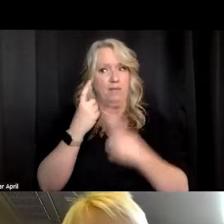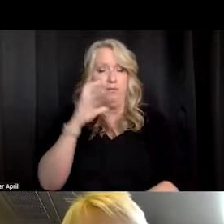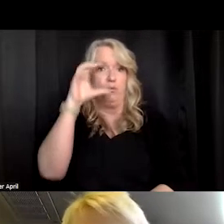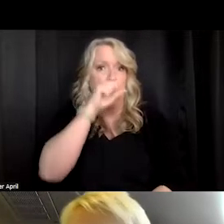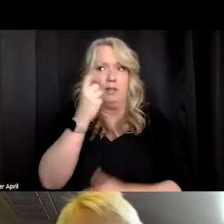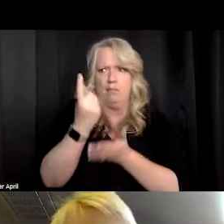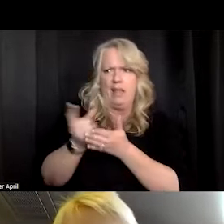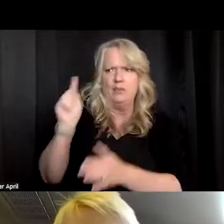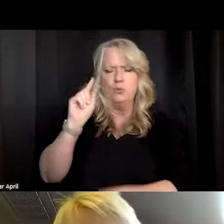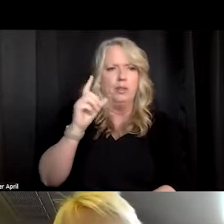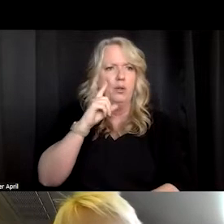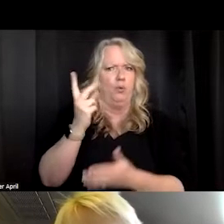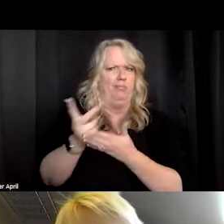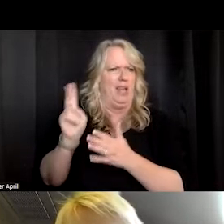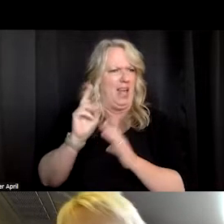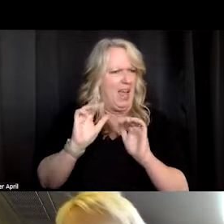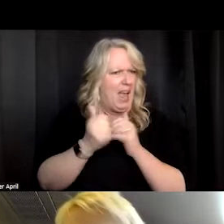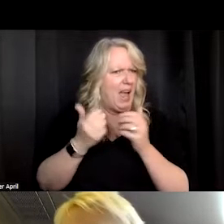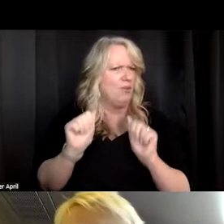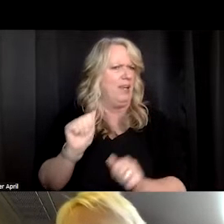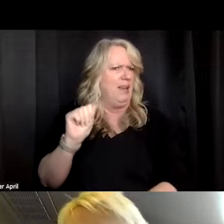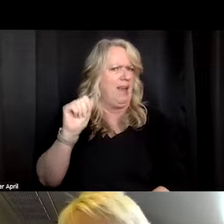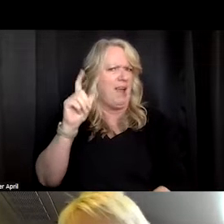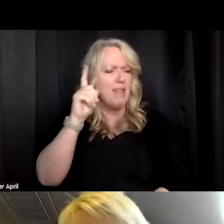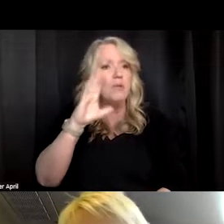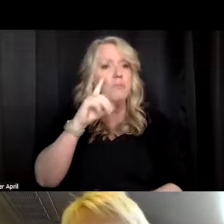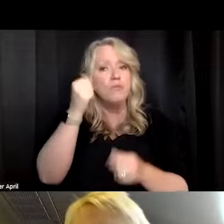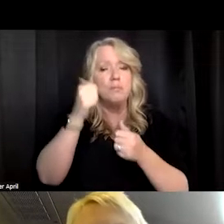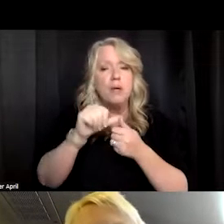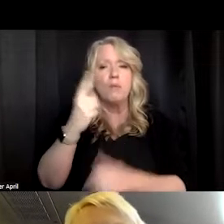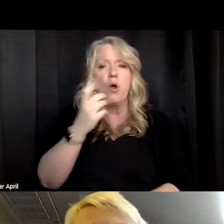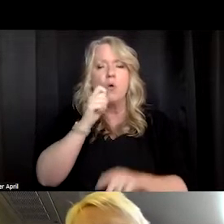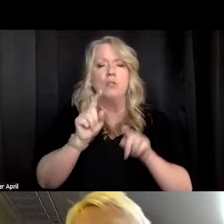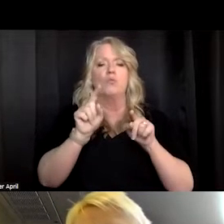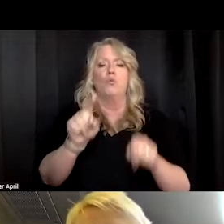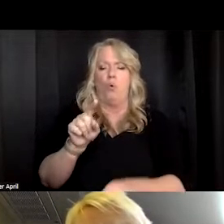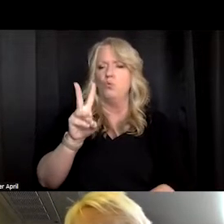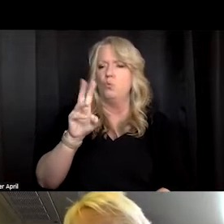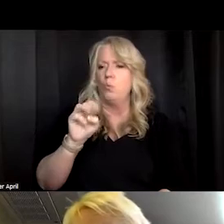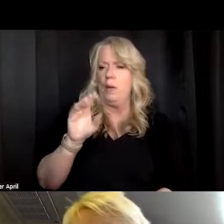SO IF YOU ARE, WONDERING, YOU MISSED LAST WEEK OR WEAK BEFORE, YOU ARE WONDERING, HOW CAN I